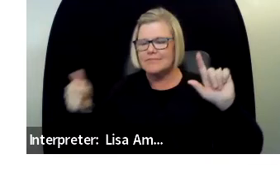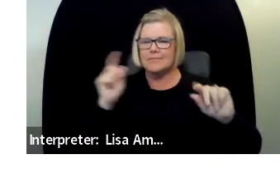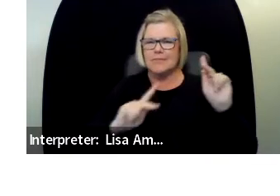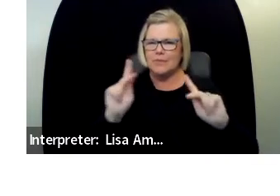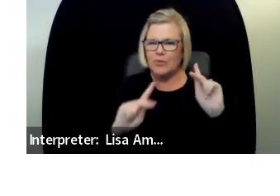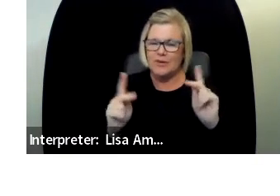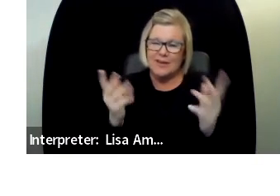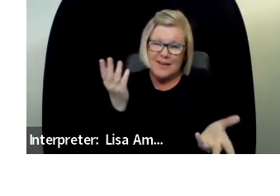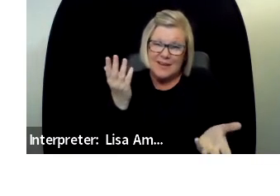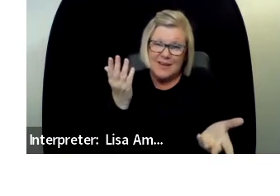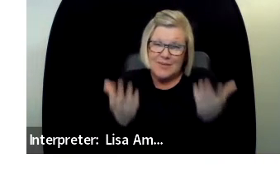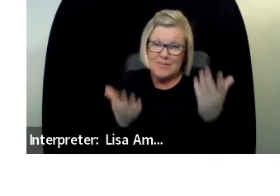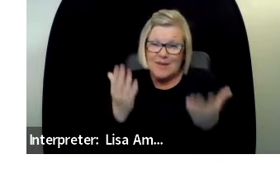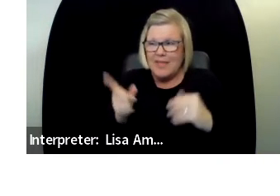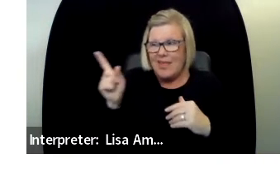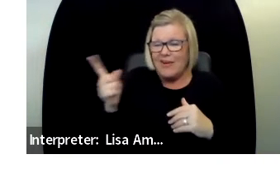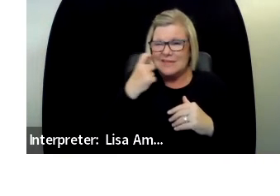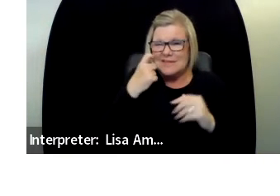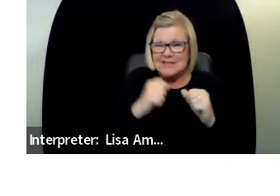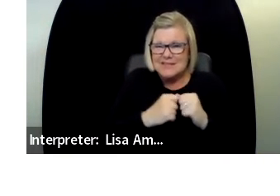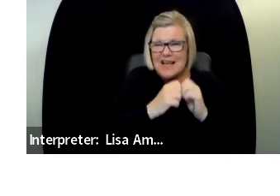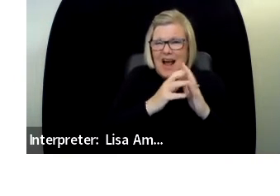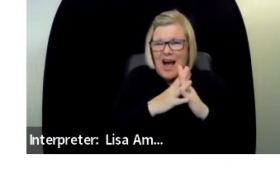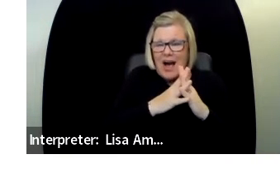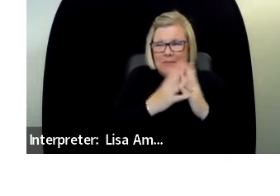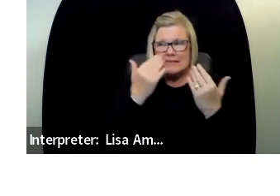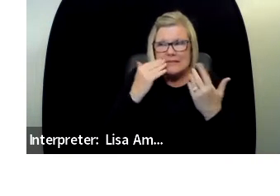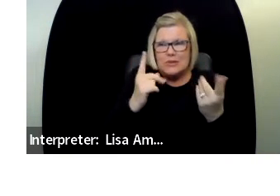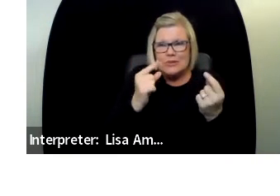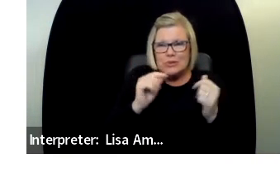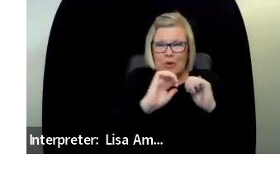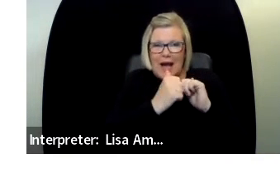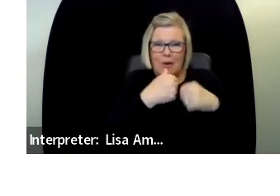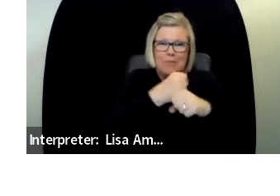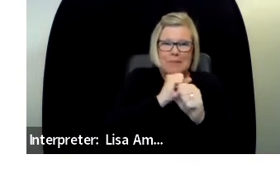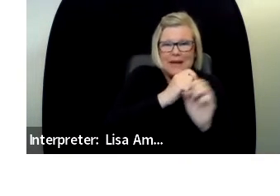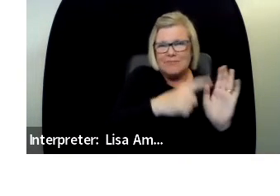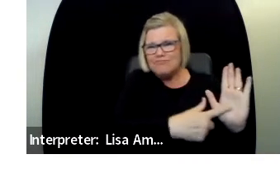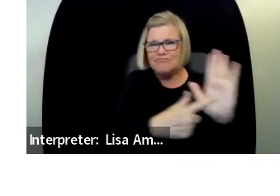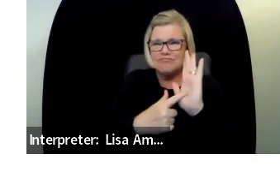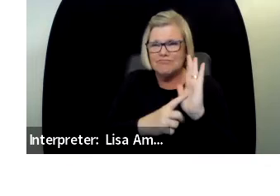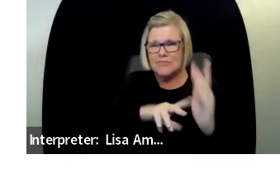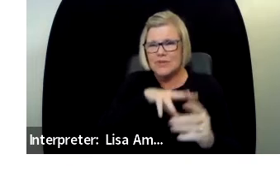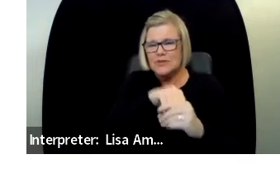SO TO START OFF, DR. HURLEY AND AARON WITH THIS Q AND A, SO AARON, YOU SHARED A LOT OF DIFFERENT THINGS THAT RECOVERY CAFE LEXINGTON DOES TO MAKE YOUR SPACE INCLUSIVE FOR PEOPLE OF THE LGBTQ PLUS COMMUNITY. BUT WHAT IMPROVEMENTS CAN OTHER RECOVERY COMMUNITY CENTERS OR TREATMENT FACILITIES OR RECOVERY HOUSING DO TO MAKE SURE THAT THEIR SPACES ARE TRULY WELCOMING FOR LGBTQ+ INDIVIDUALS?